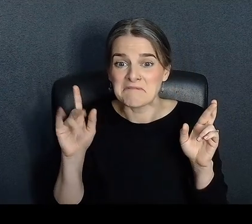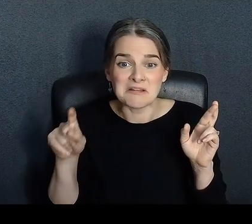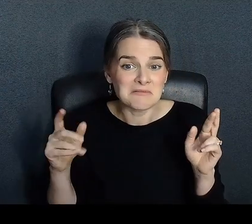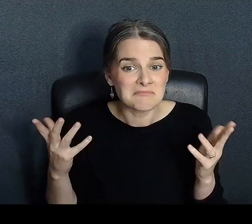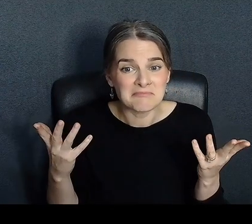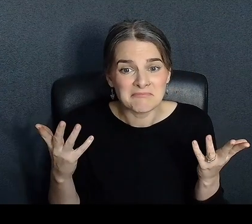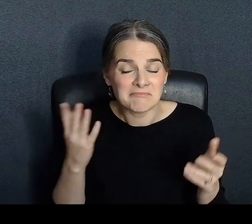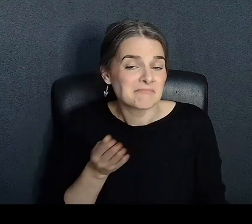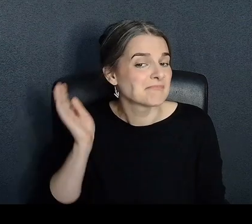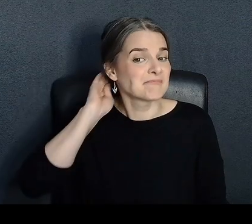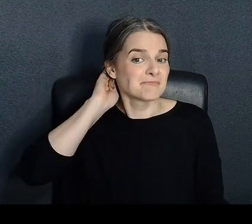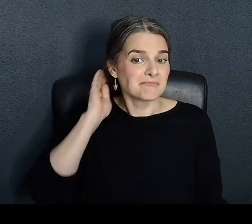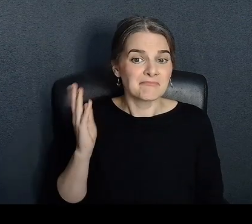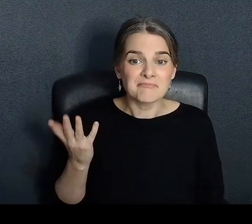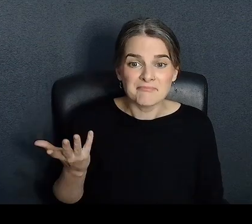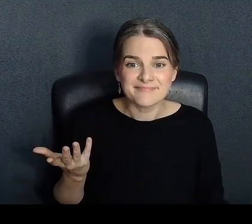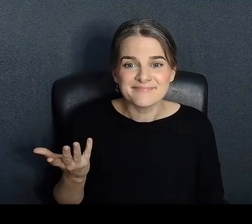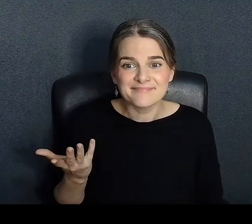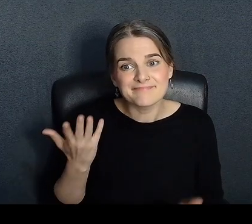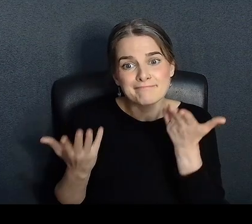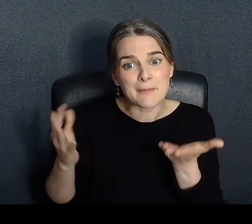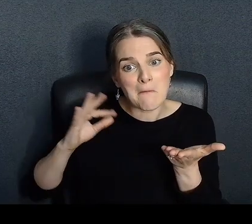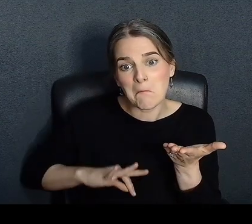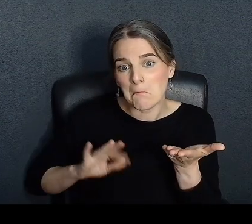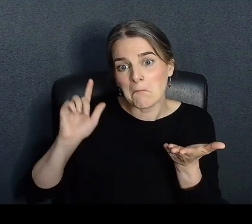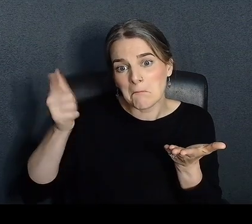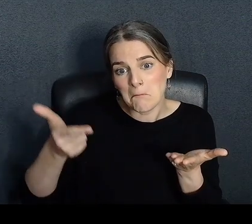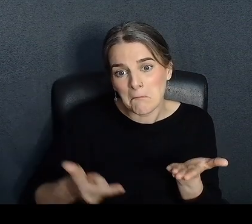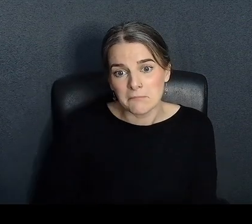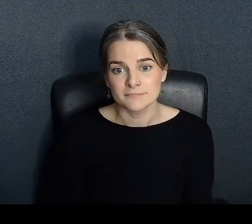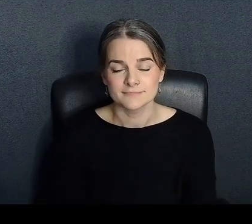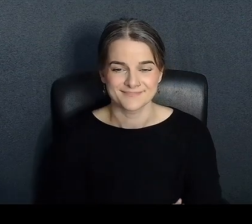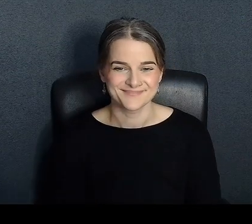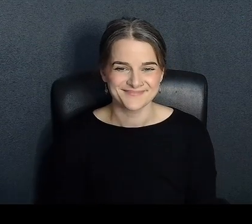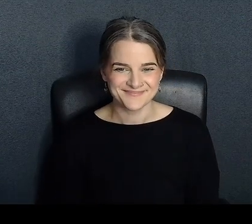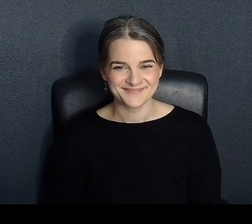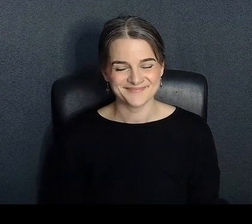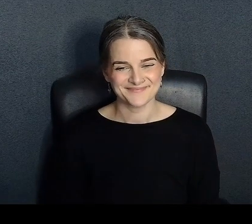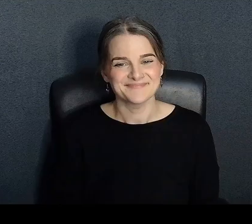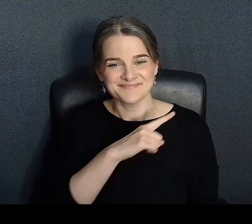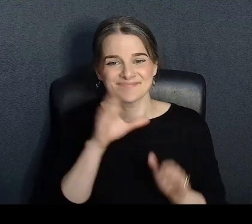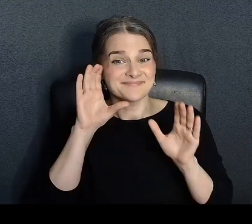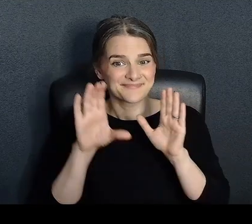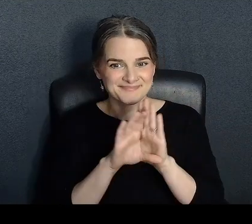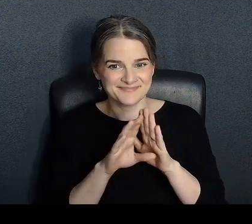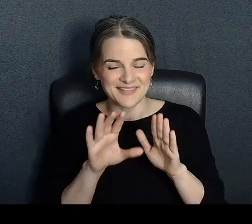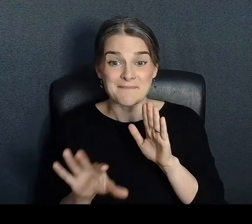this potentially would help you. Now, in this picture, I picked this one because I figured a few